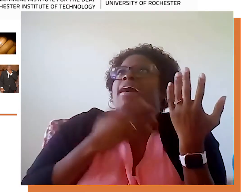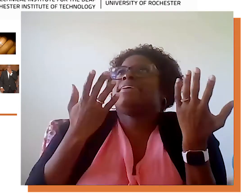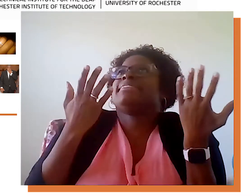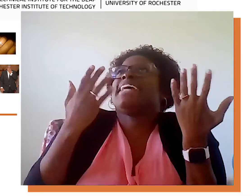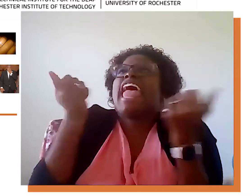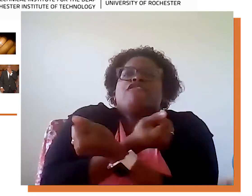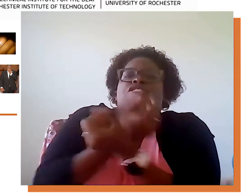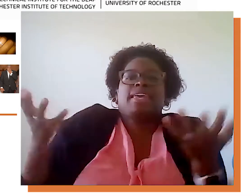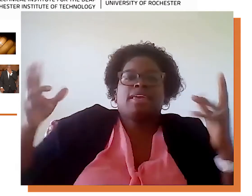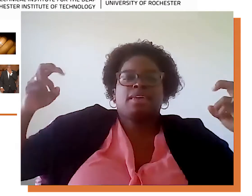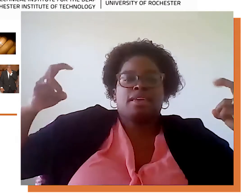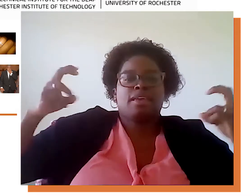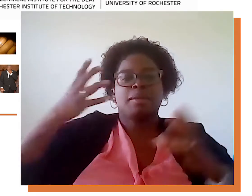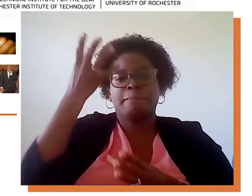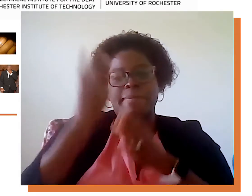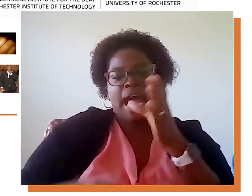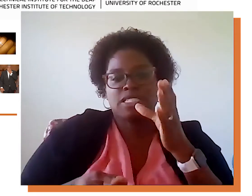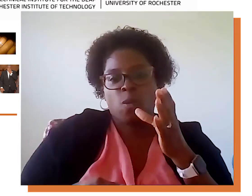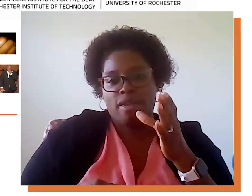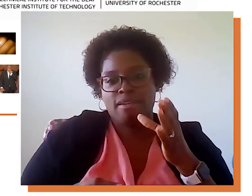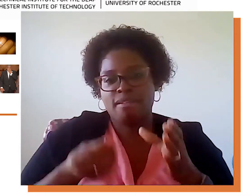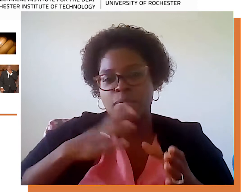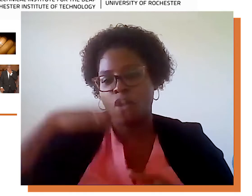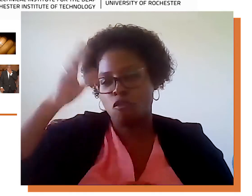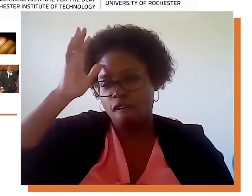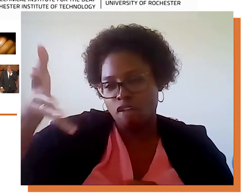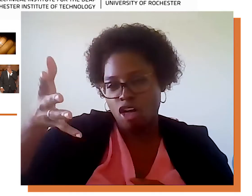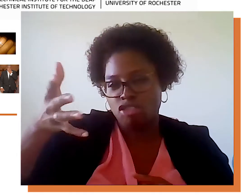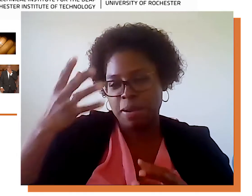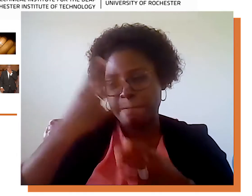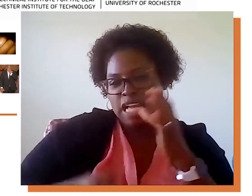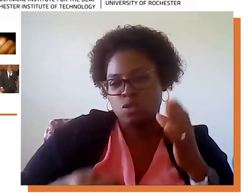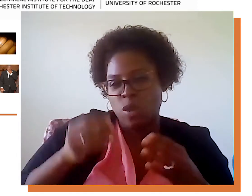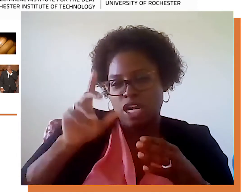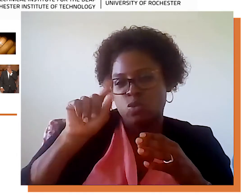Another very difficult and impactful life-changing experience happened.